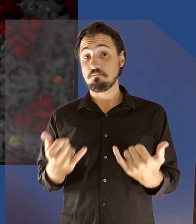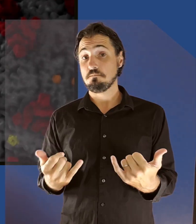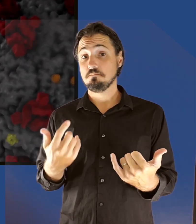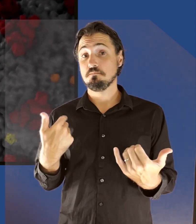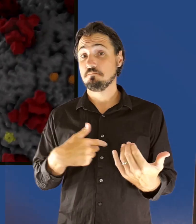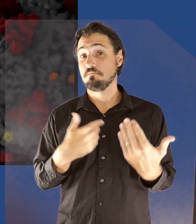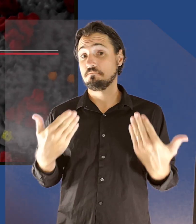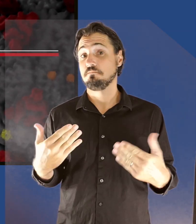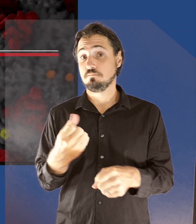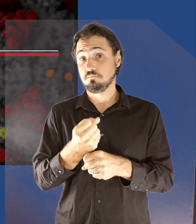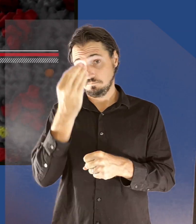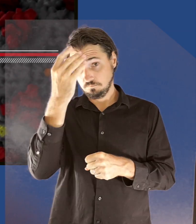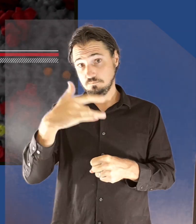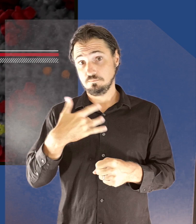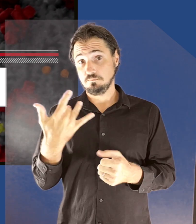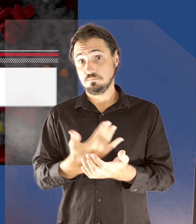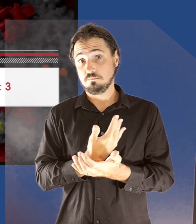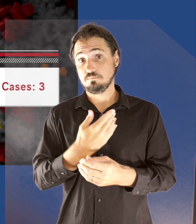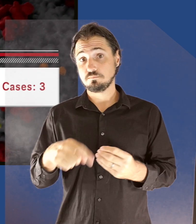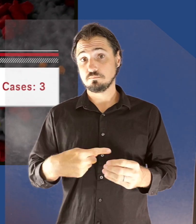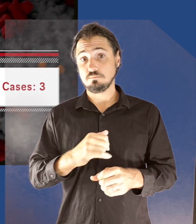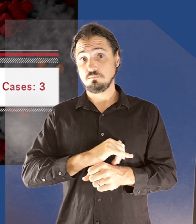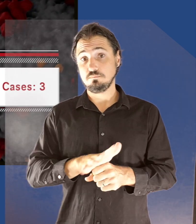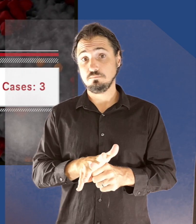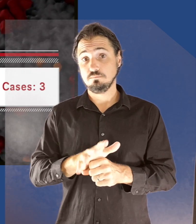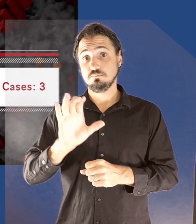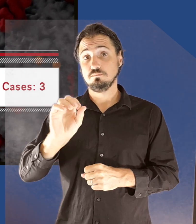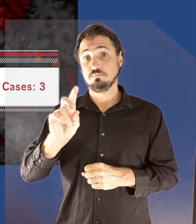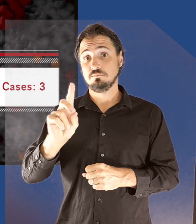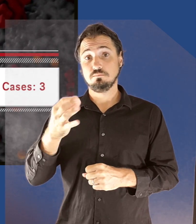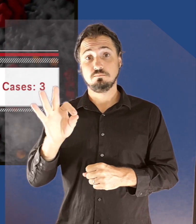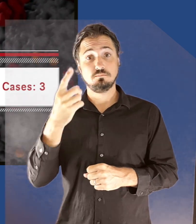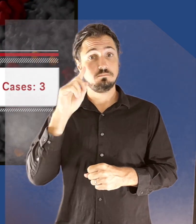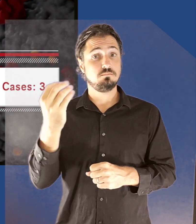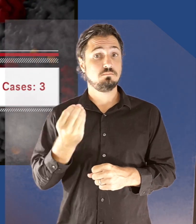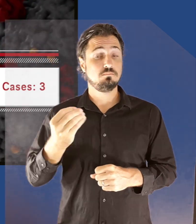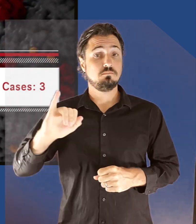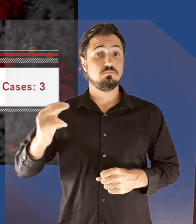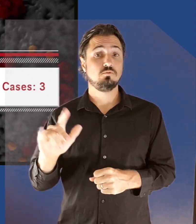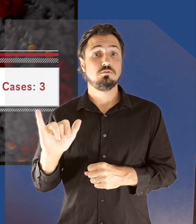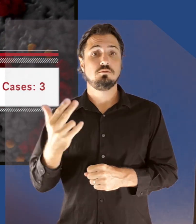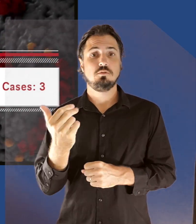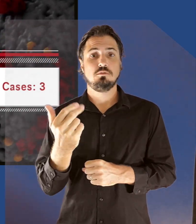Aloha Kaua‘i. Here is our daily COVID-19 briefing from Team Kaua‘i for Monday, July 13.